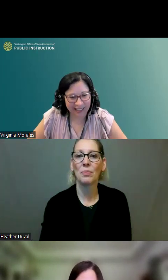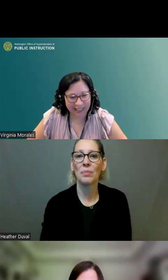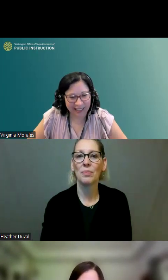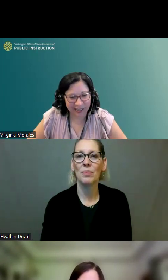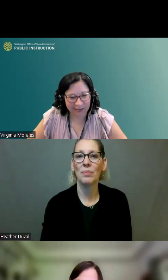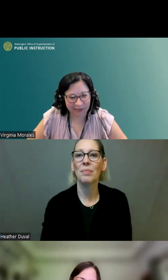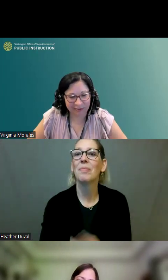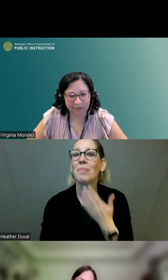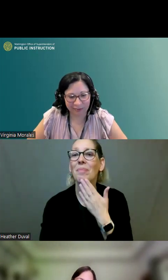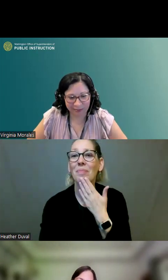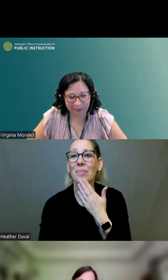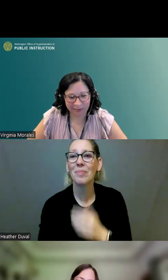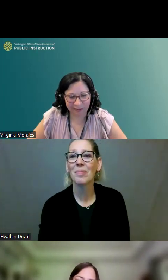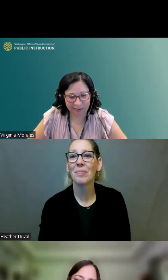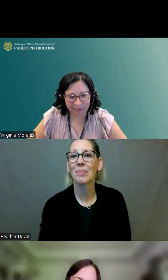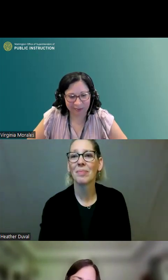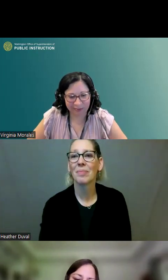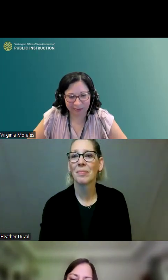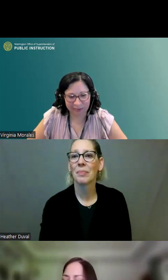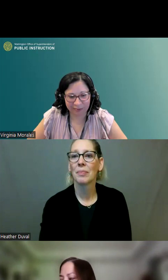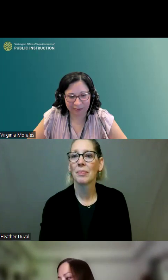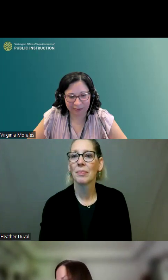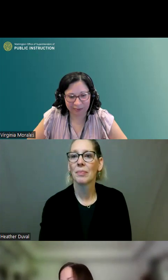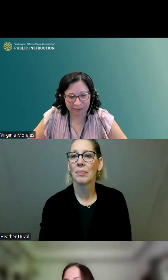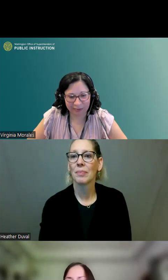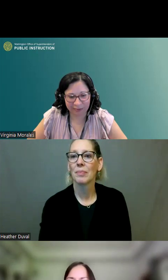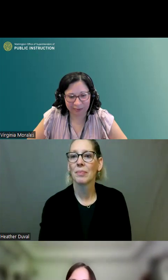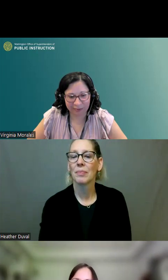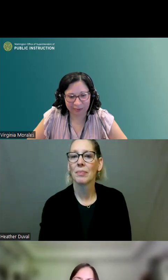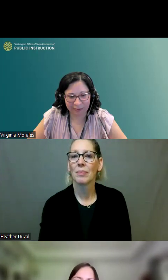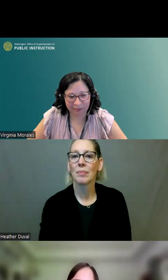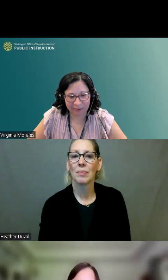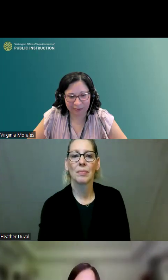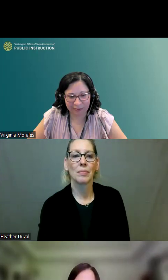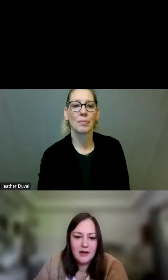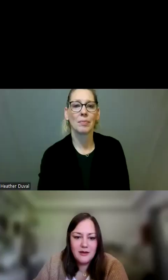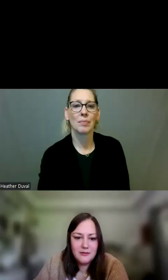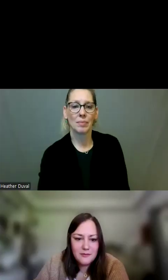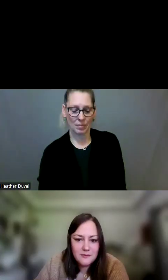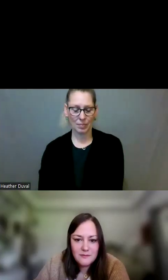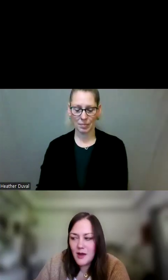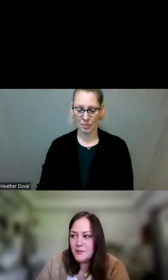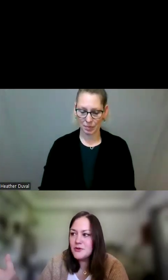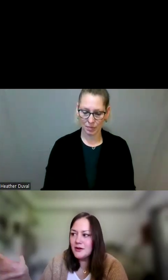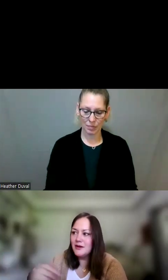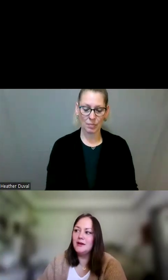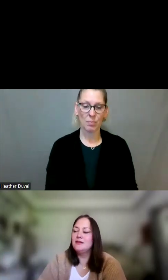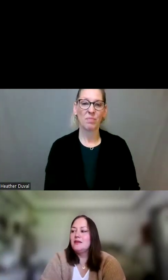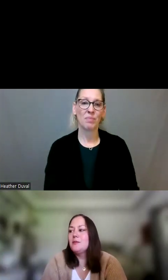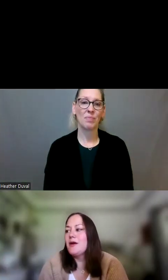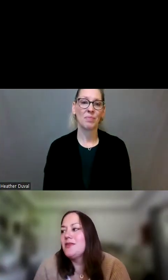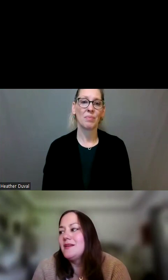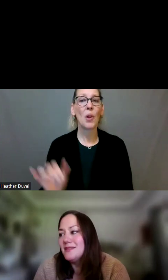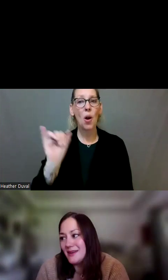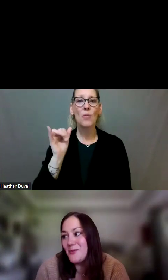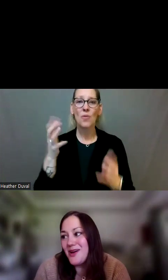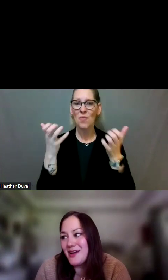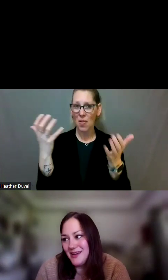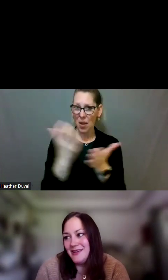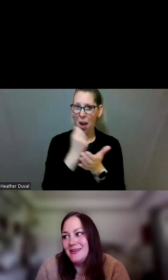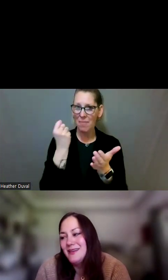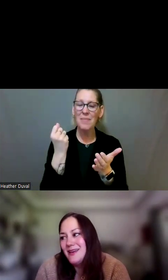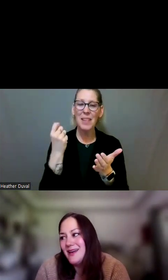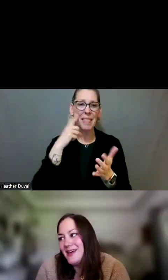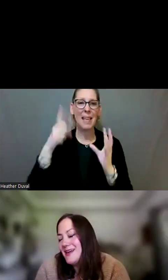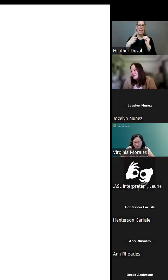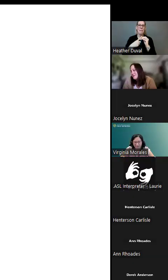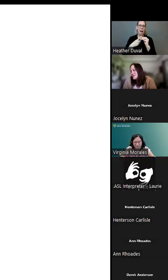Thanks Virginia, we also wanted to have the opportunity to think about things Statewide,